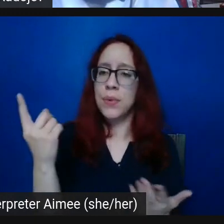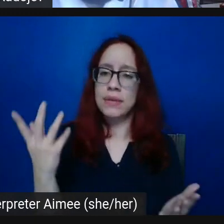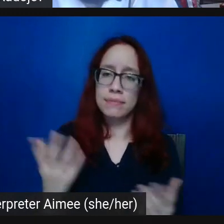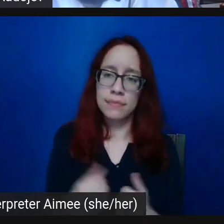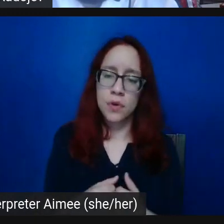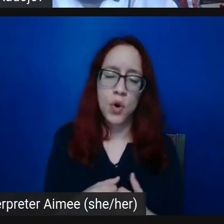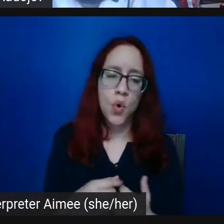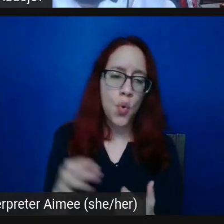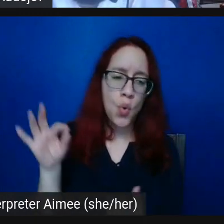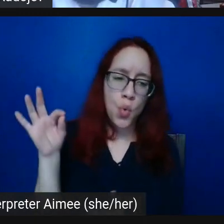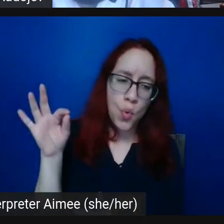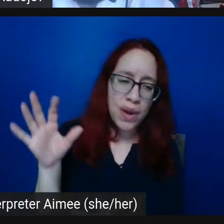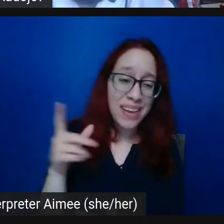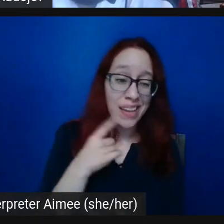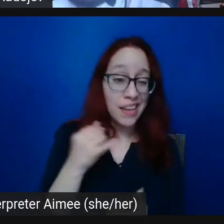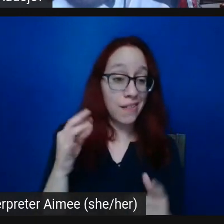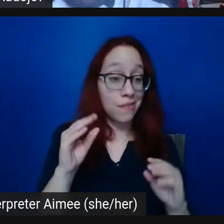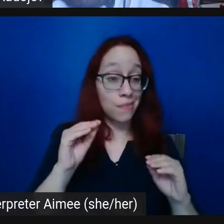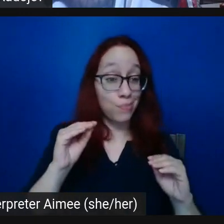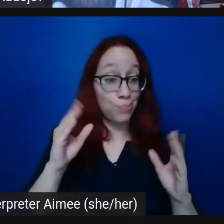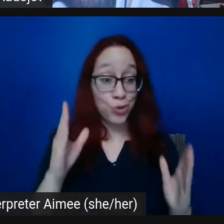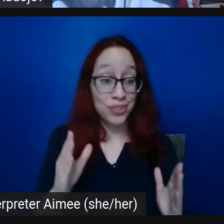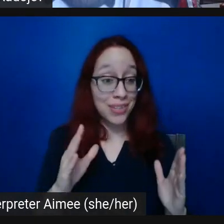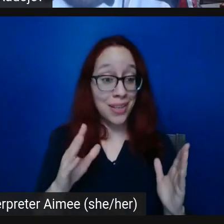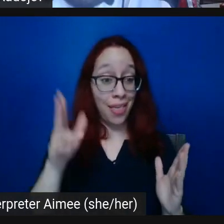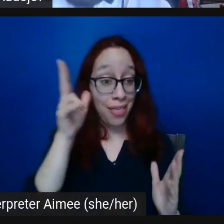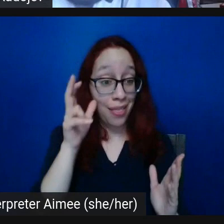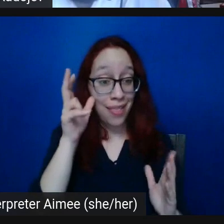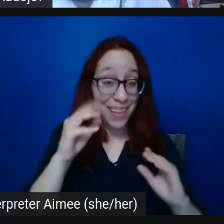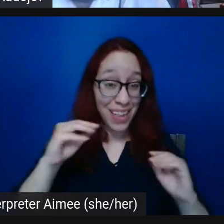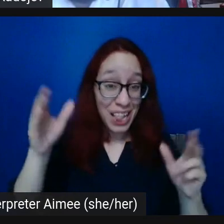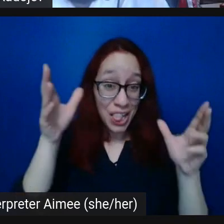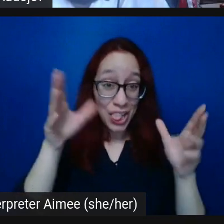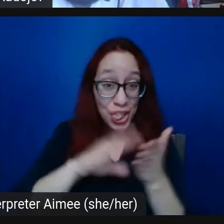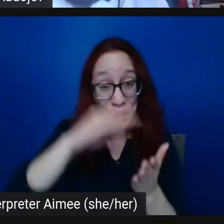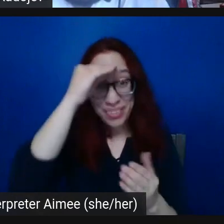if they didn't take away anything at all, give them one thing